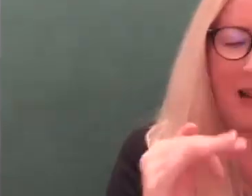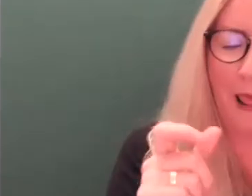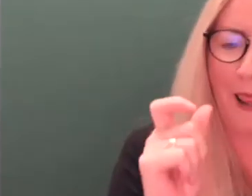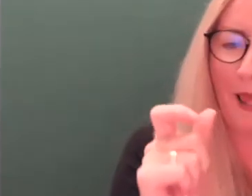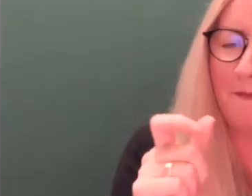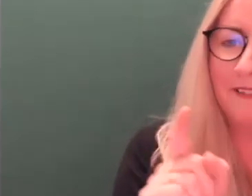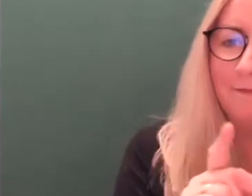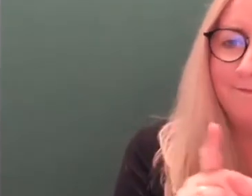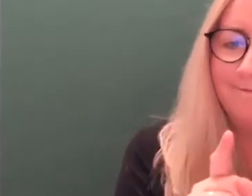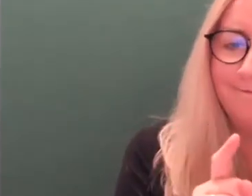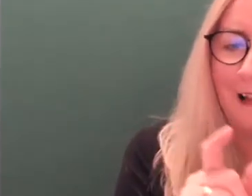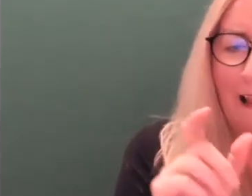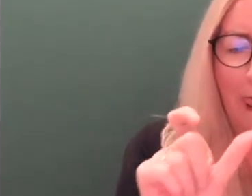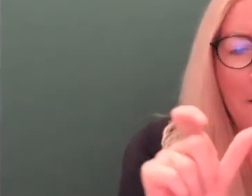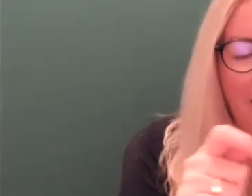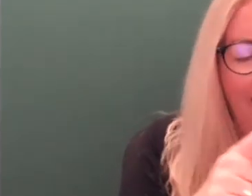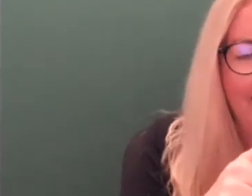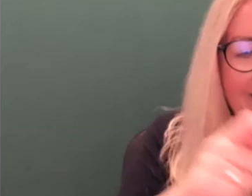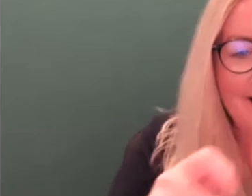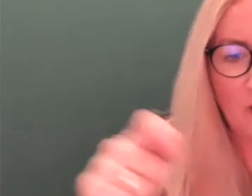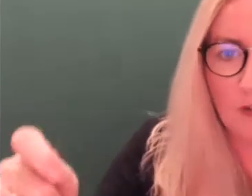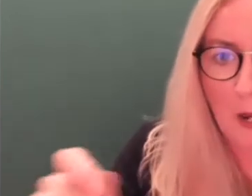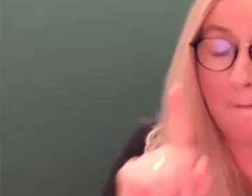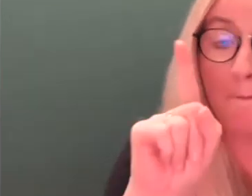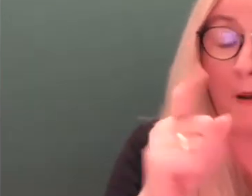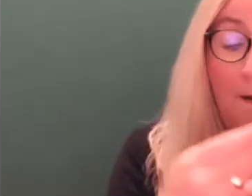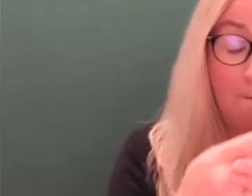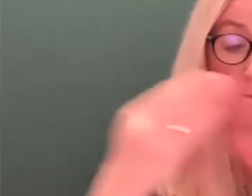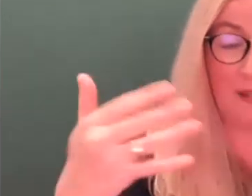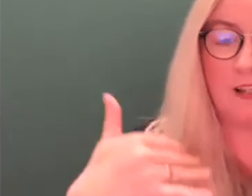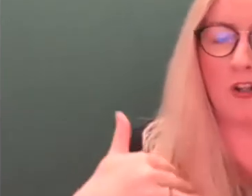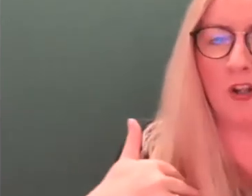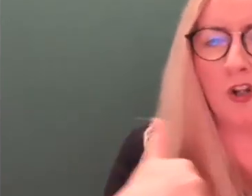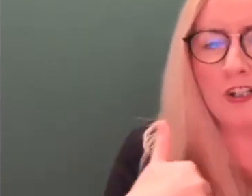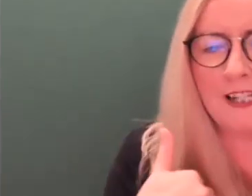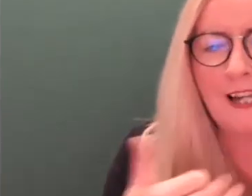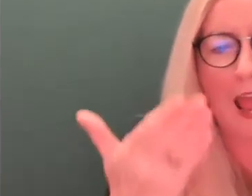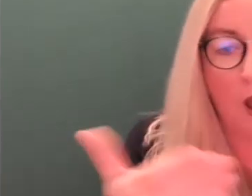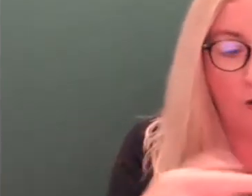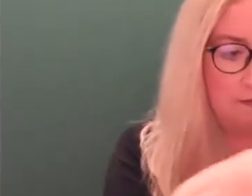of an exaggeration but certainly the biggest concern is how the legislation will sit in